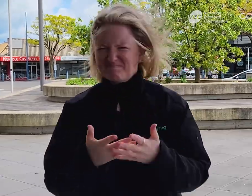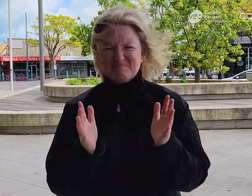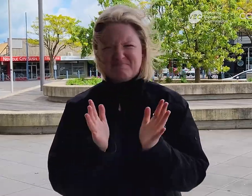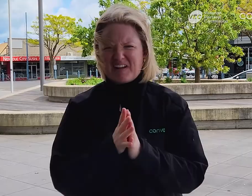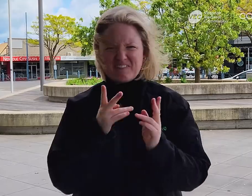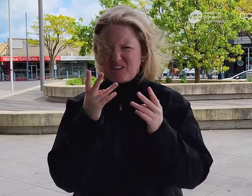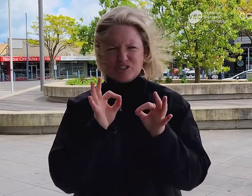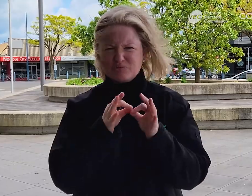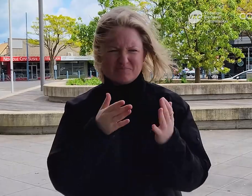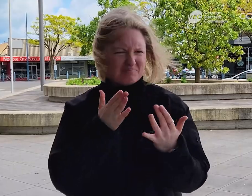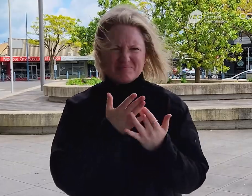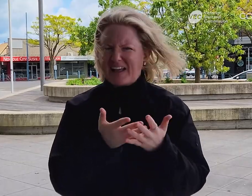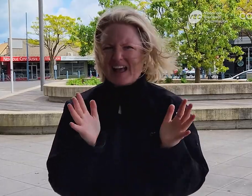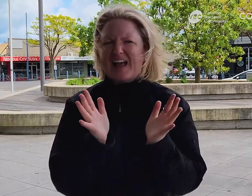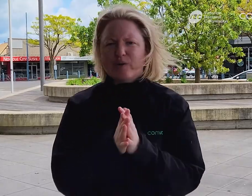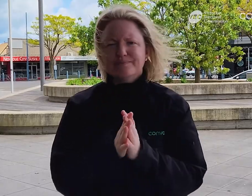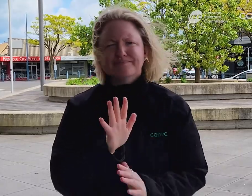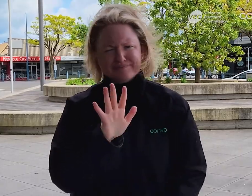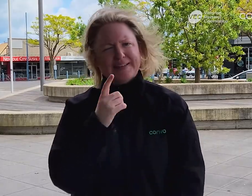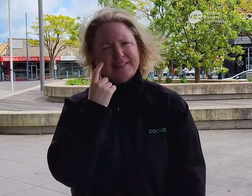How to free access Auslan interpreter on Convo AU app?